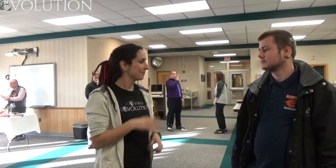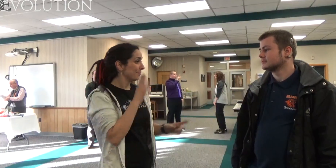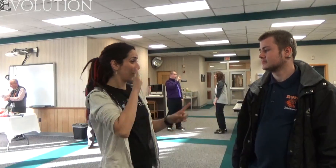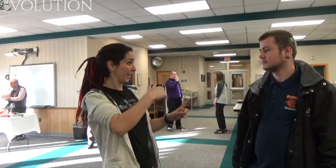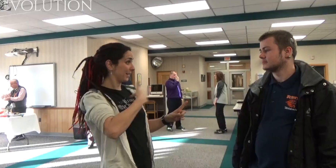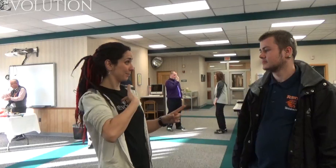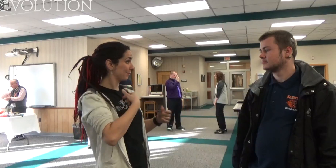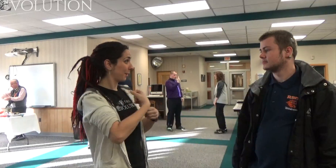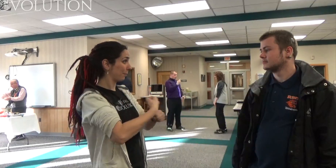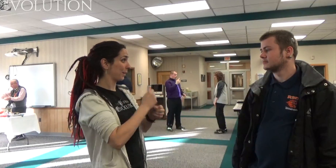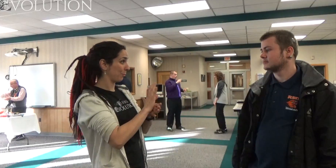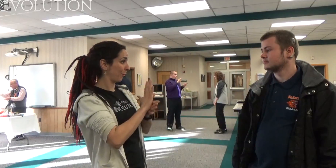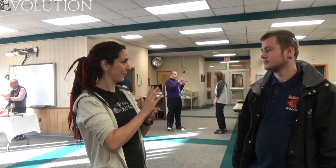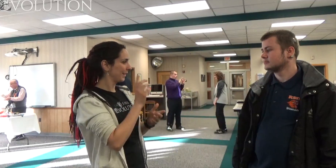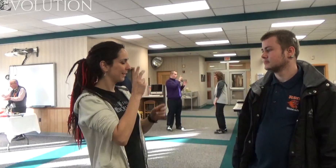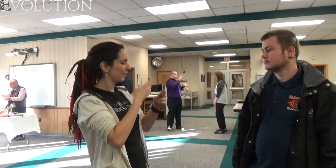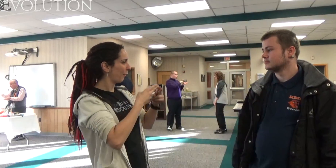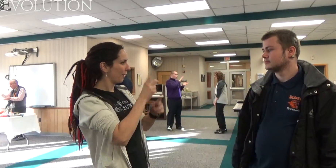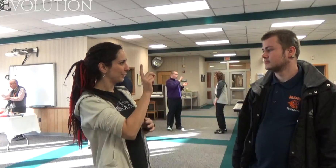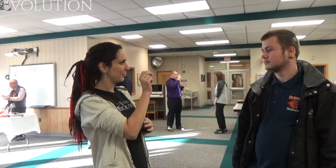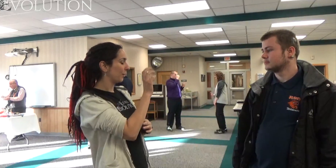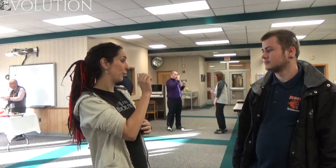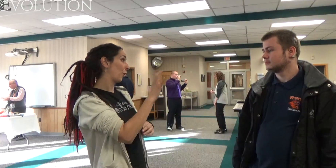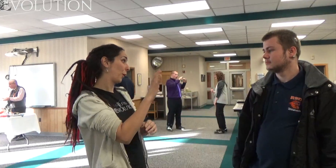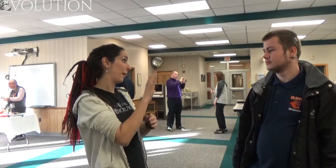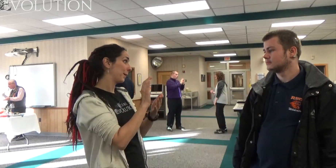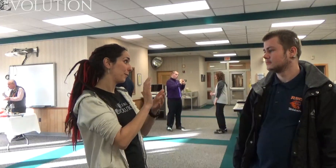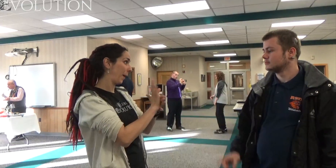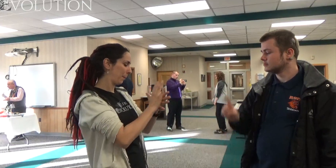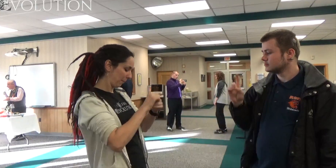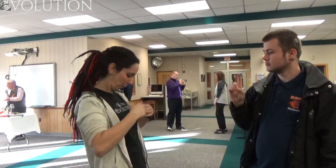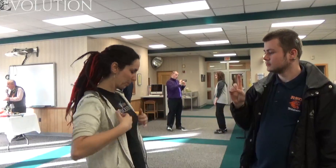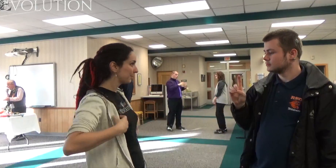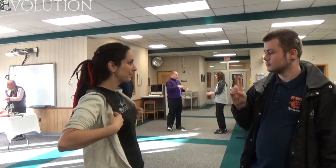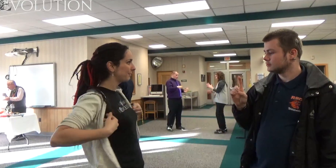Did you know I'm making a movie? It's called.. it's a documentary. Check out my shirt.